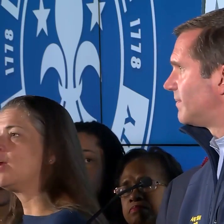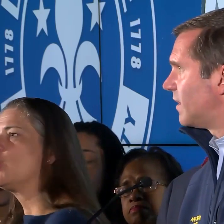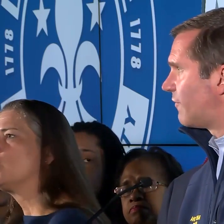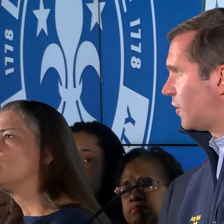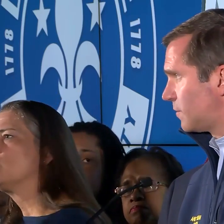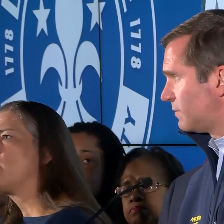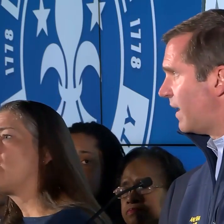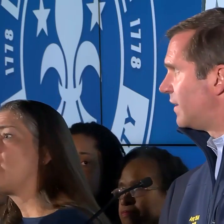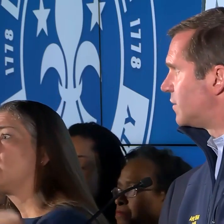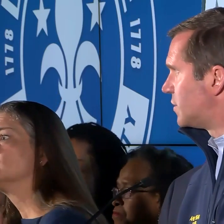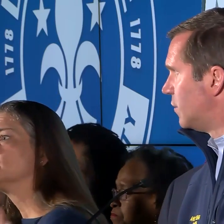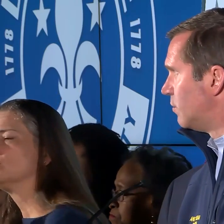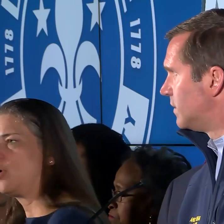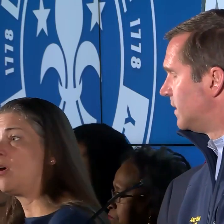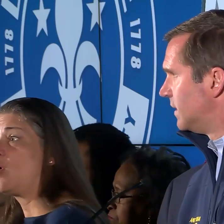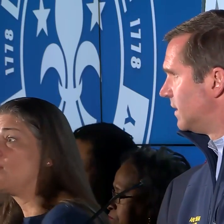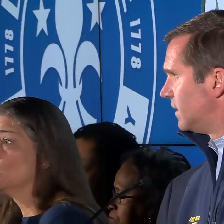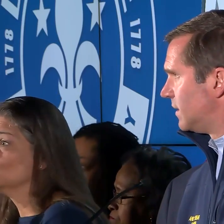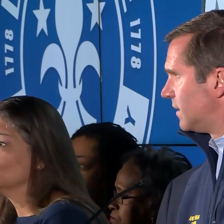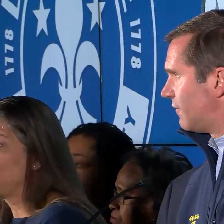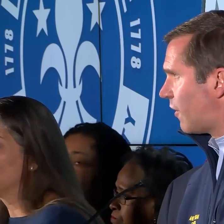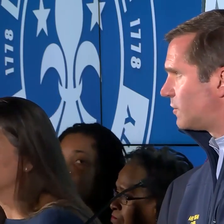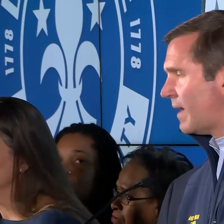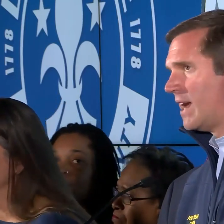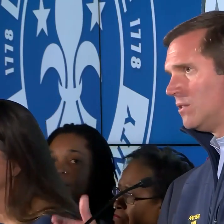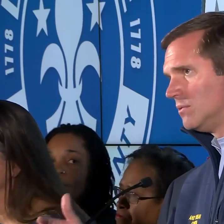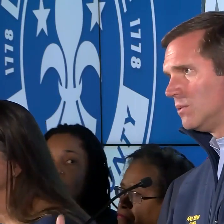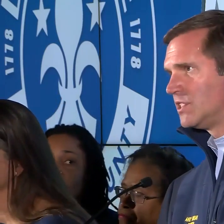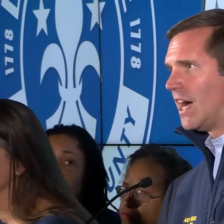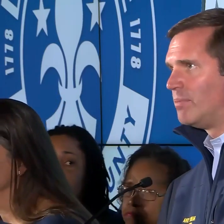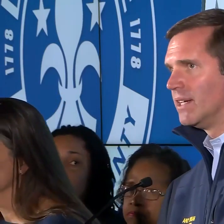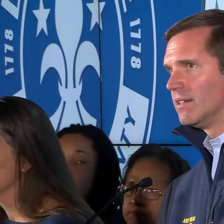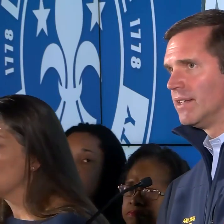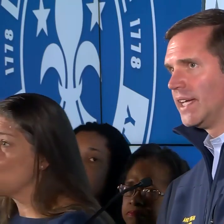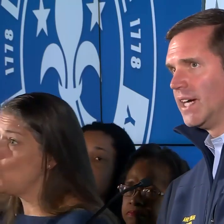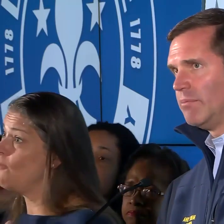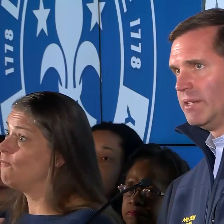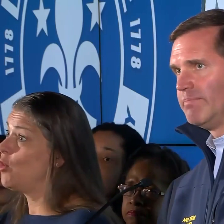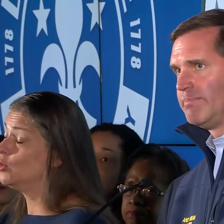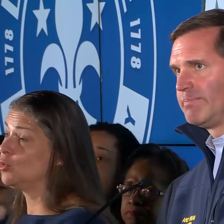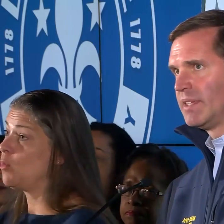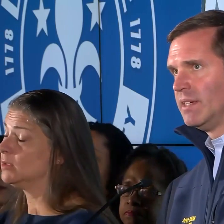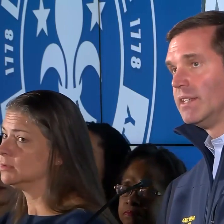are first responders too. The first battle was stopping that gunman. The